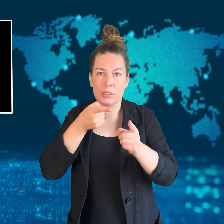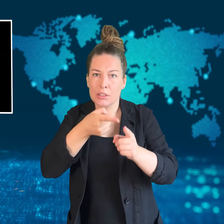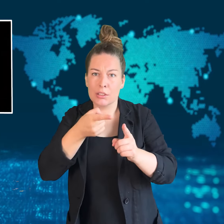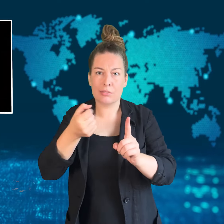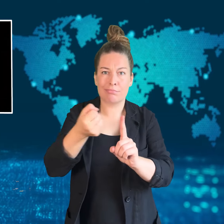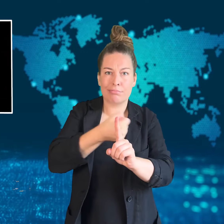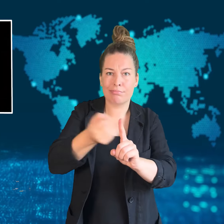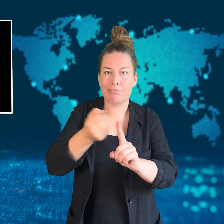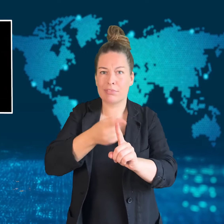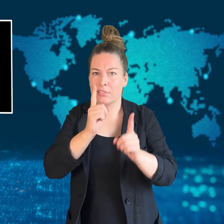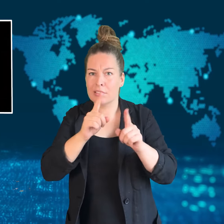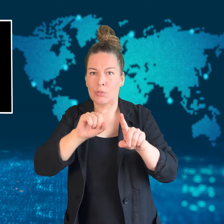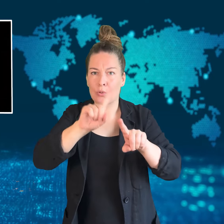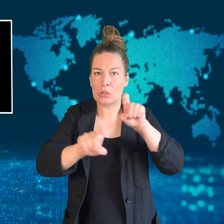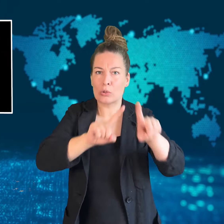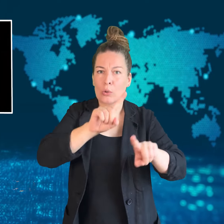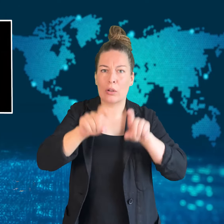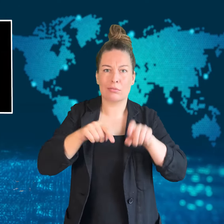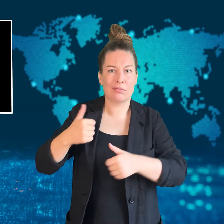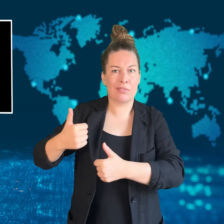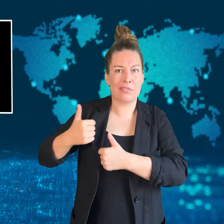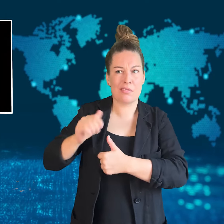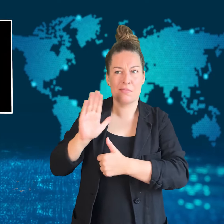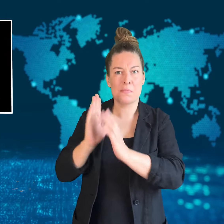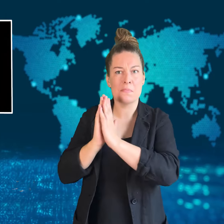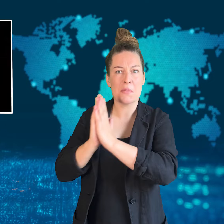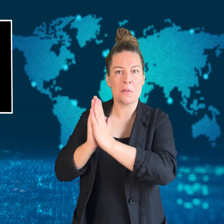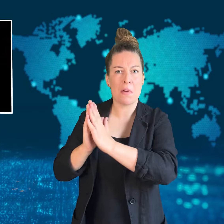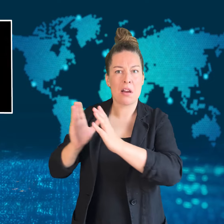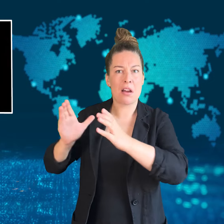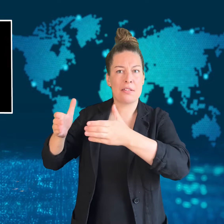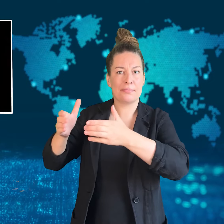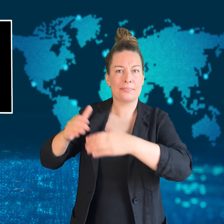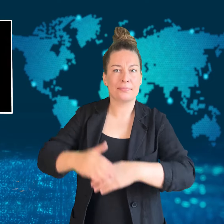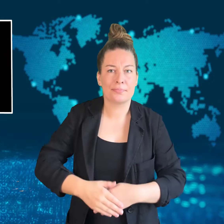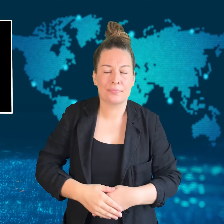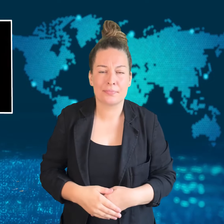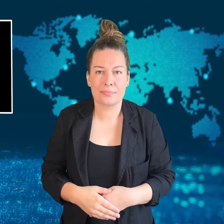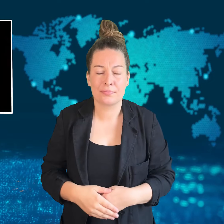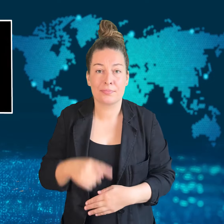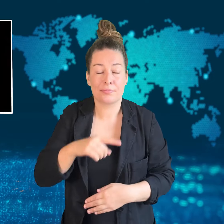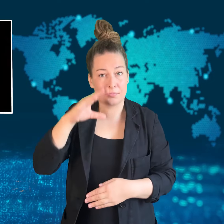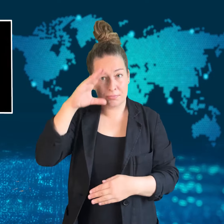He was held for several weeks. In his absence,